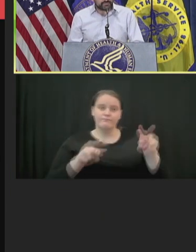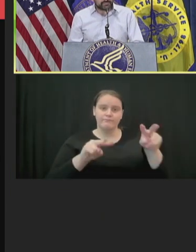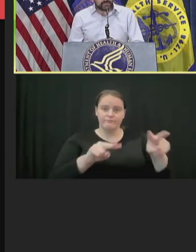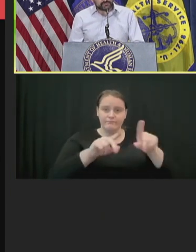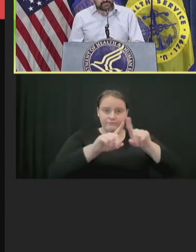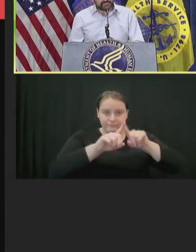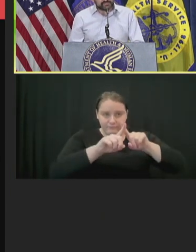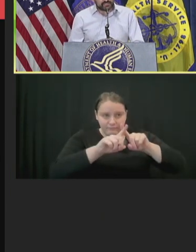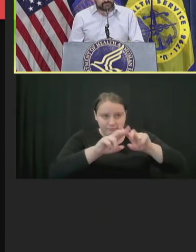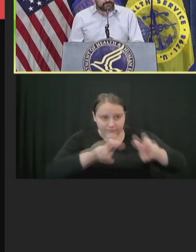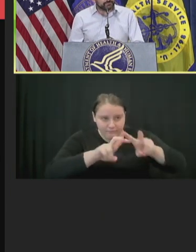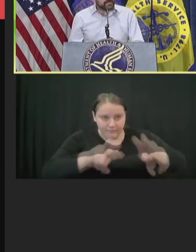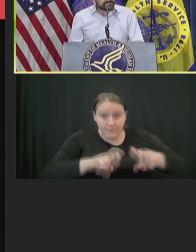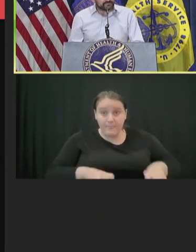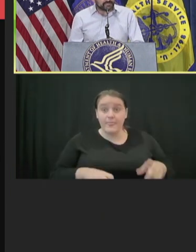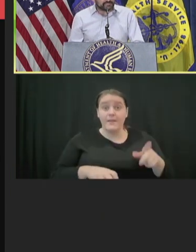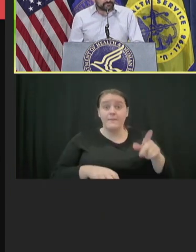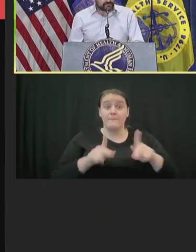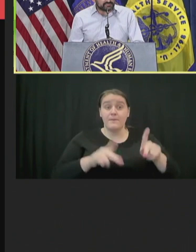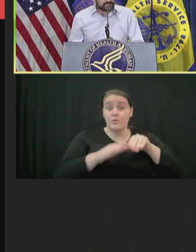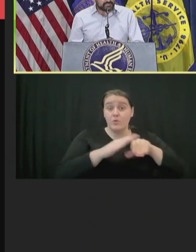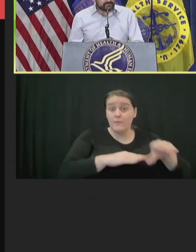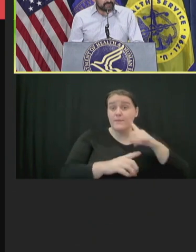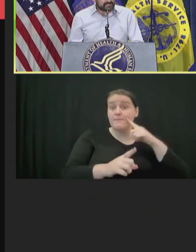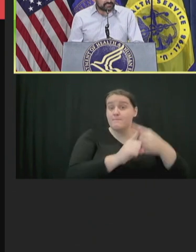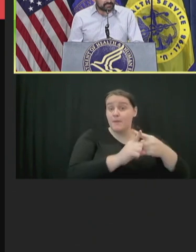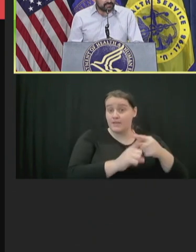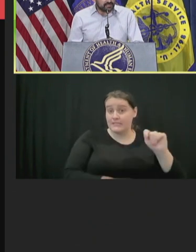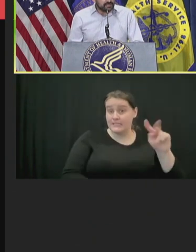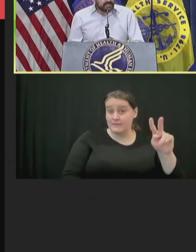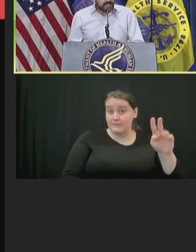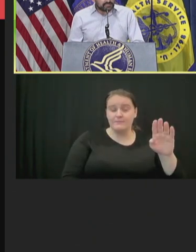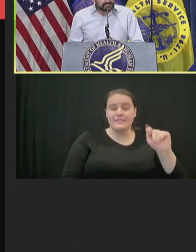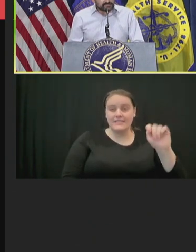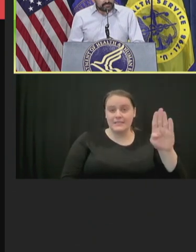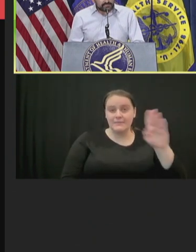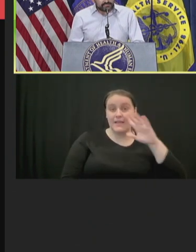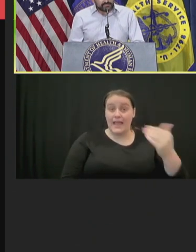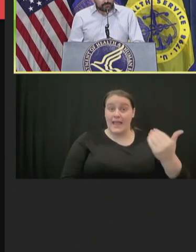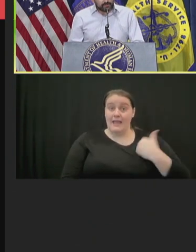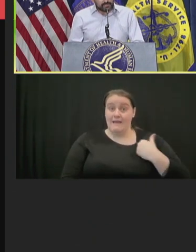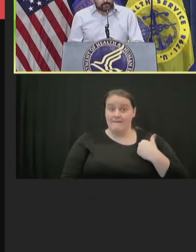who entered the study with a positive test for TB infection. And it's likely that enrollment